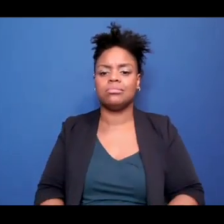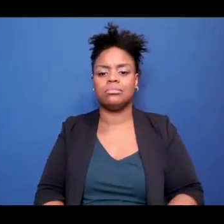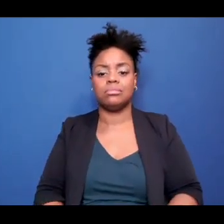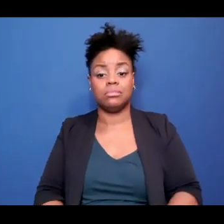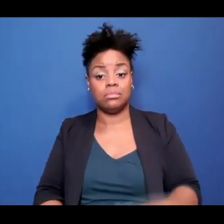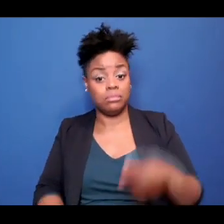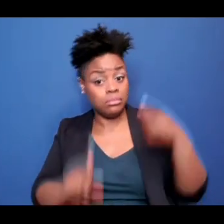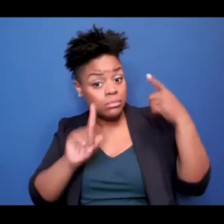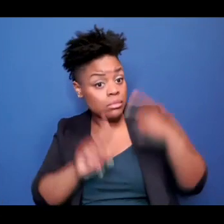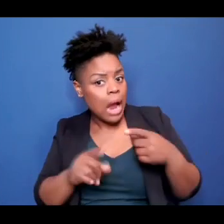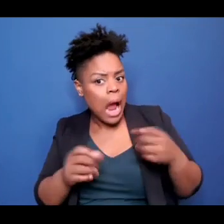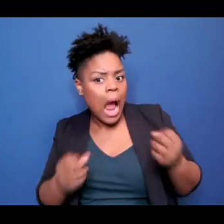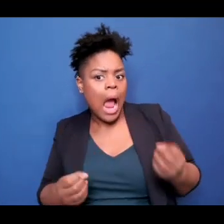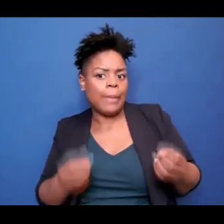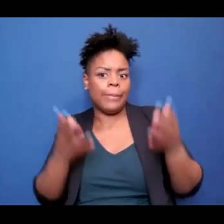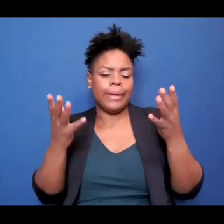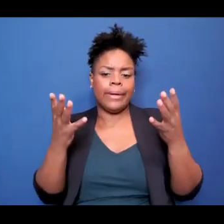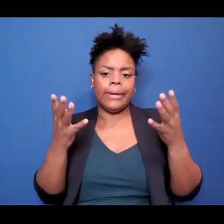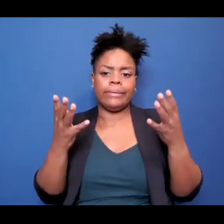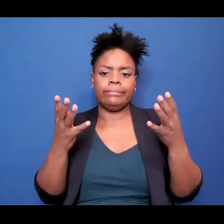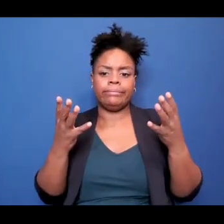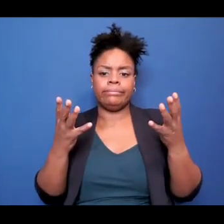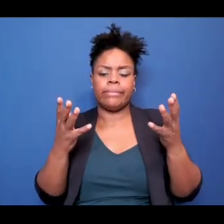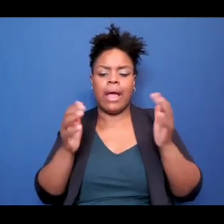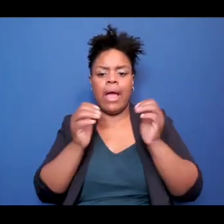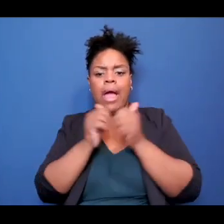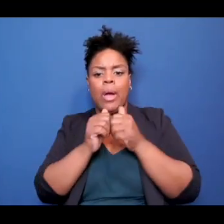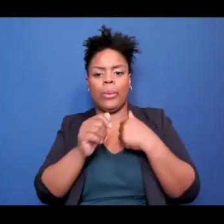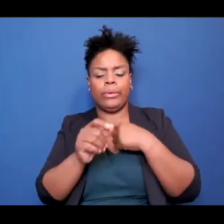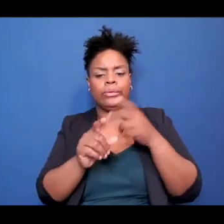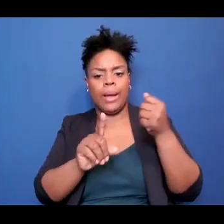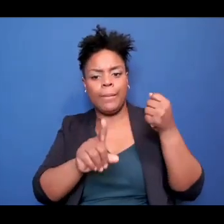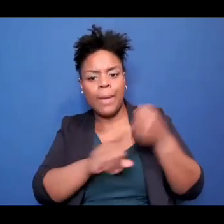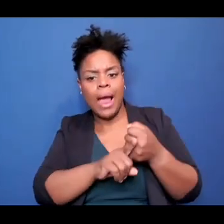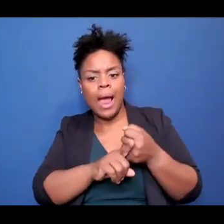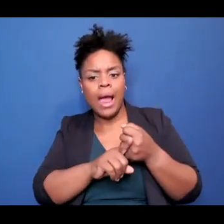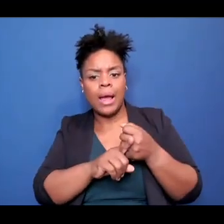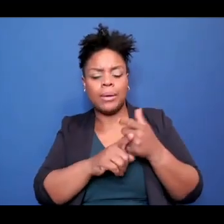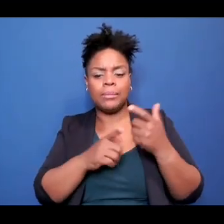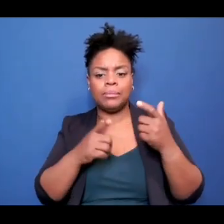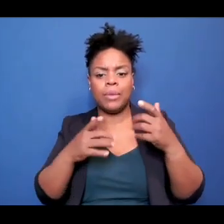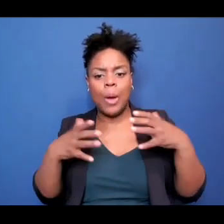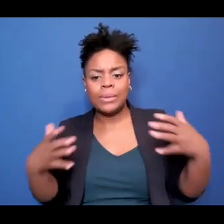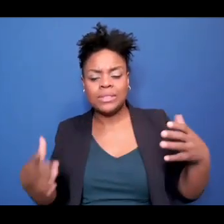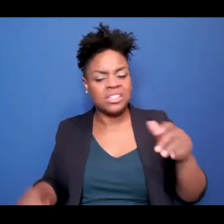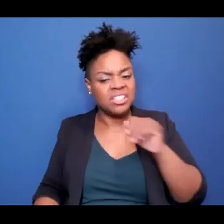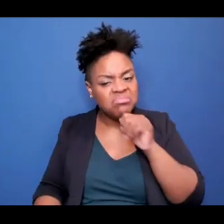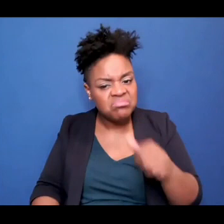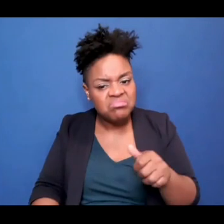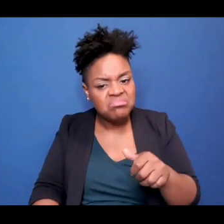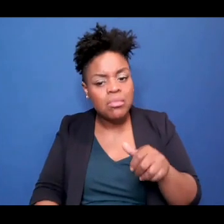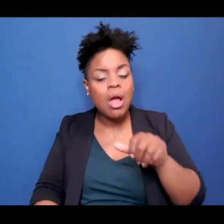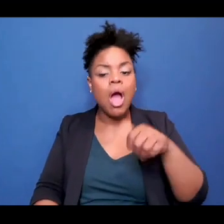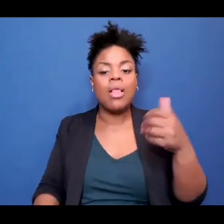DISPROPORTIONATE DENSITIES INCREASE CHRONIC DISEASE AND OBESITY RISK.